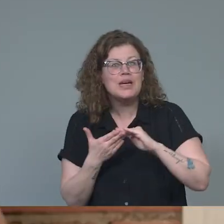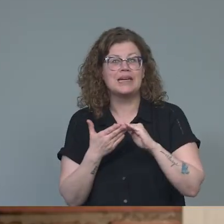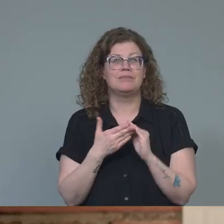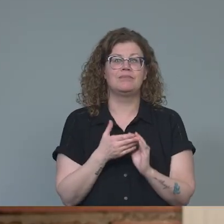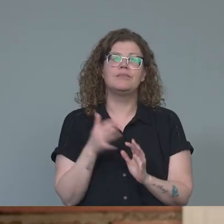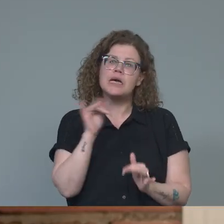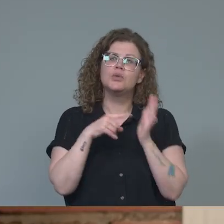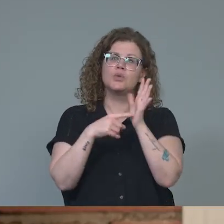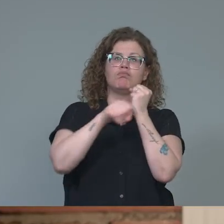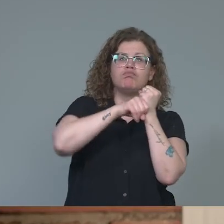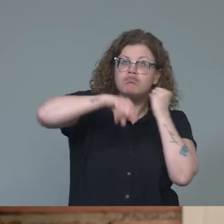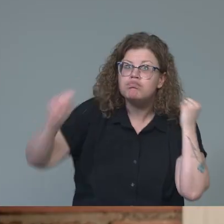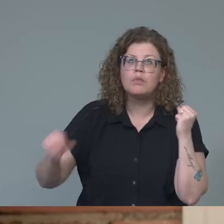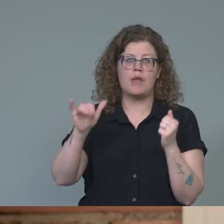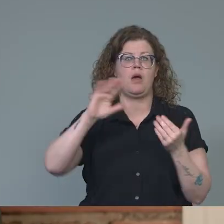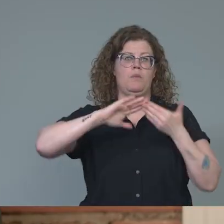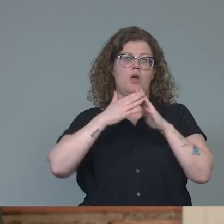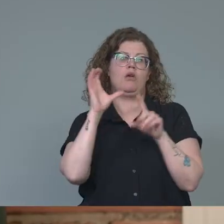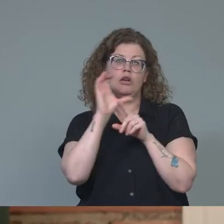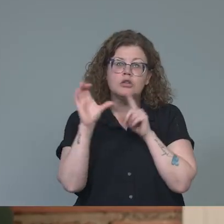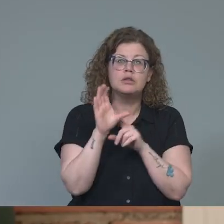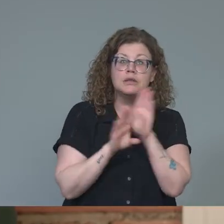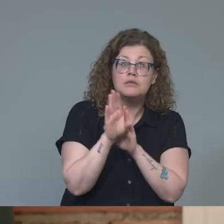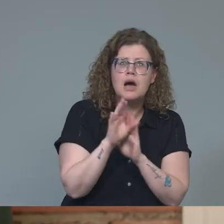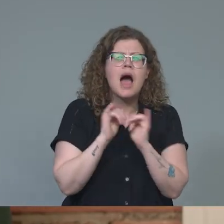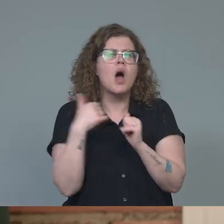community cultural development is usually designed as a way to address a specific